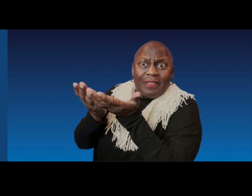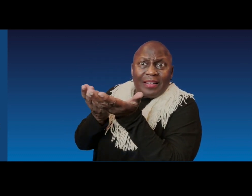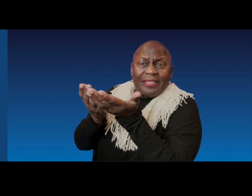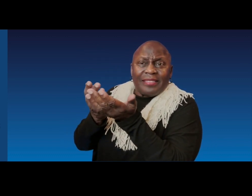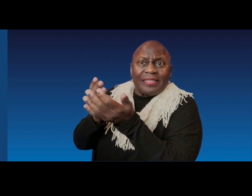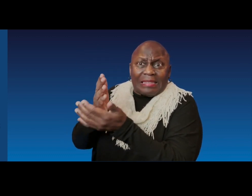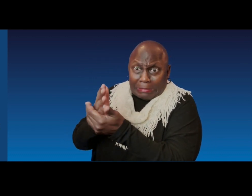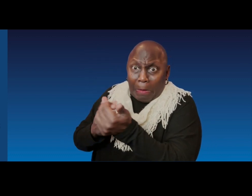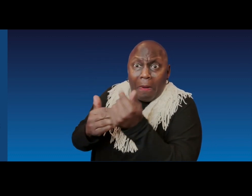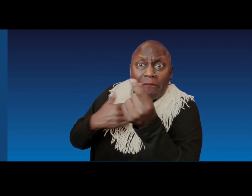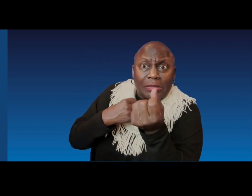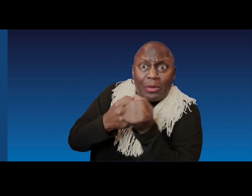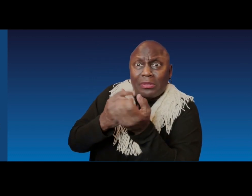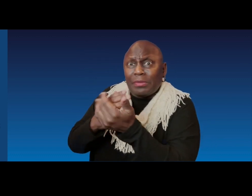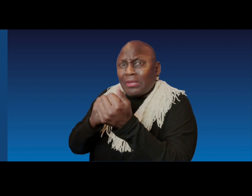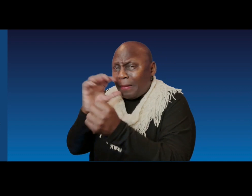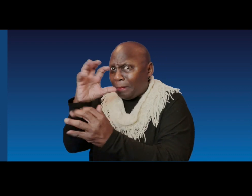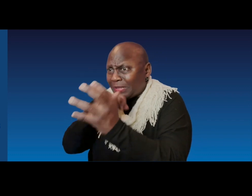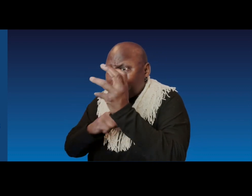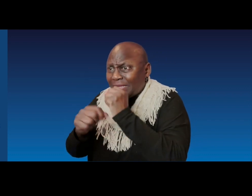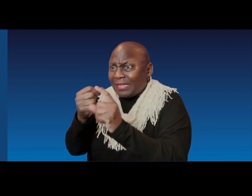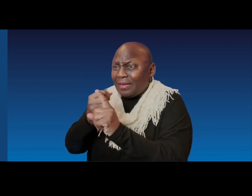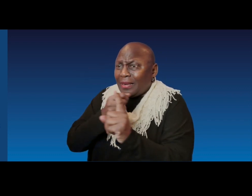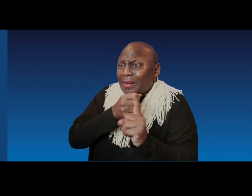There may be some support services, but there are gaps.